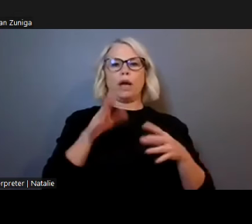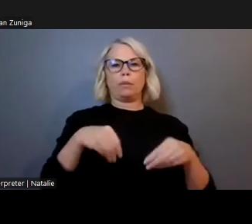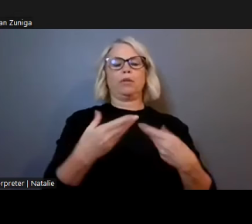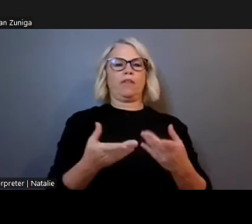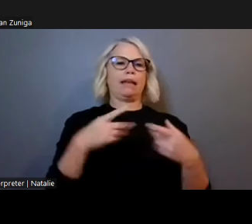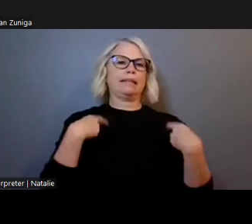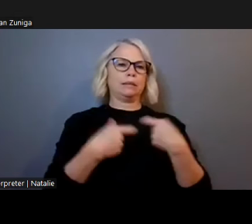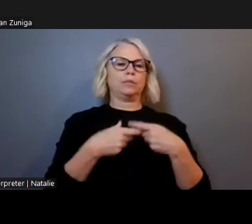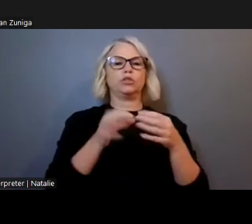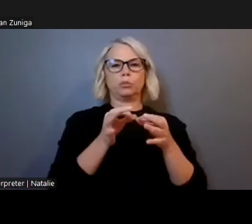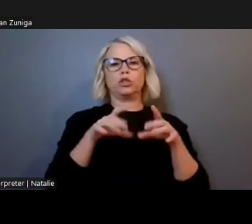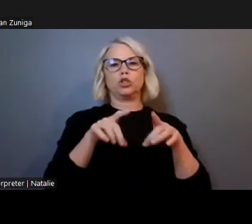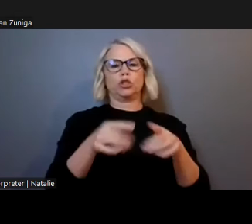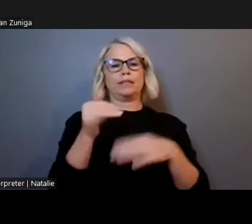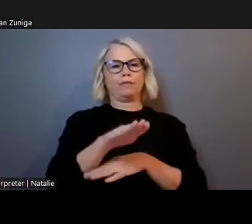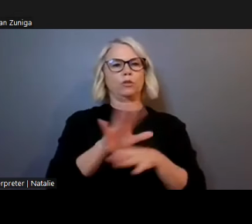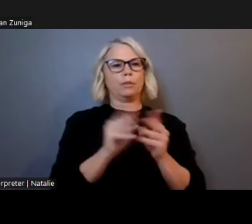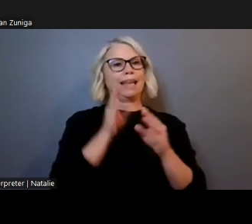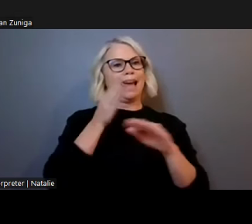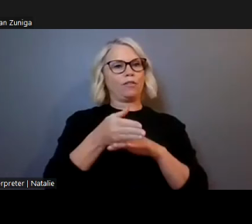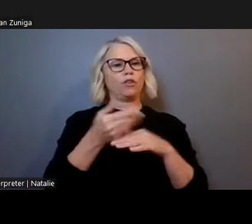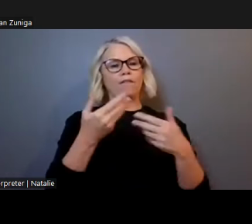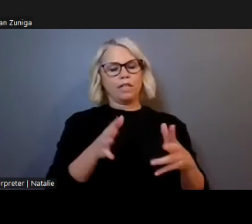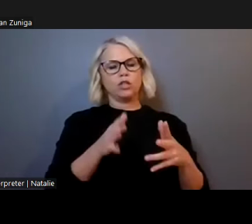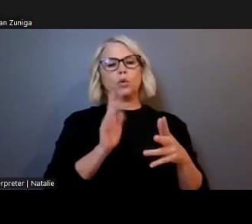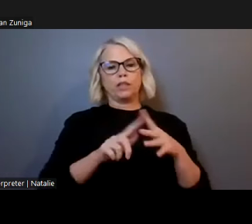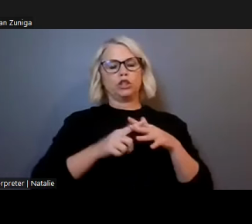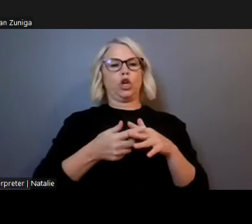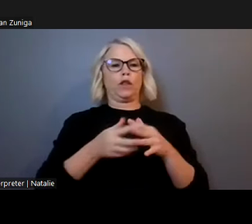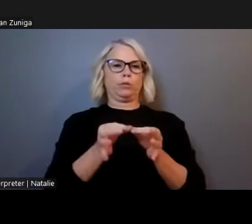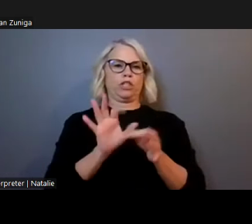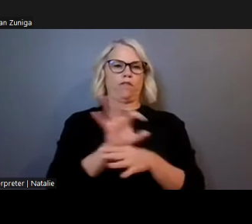Once I finish speaking we will activate that interpretation function and at the bottom,